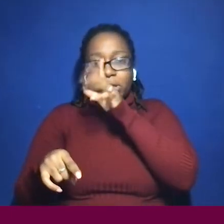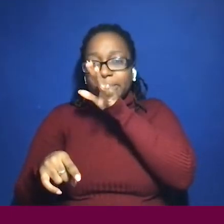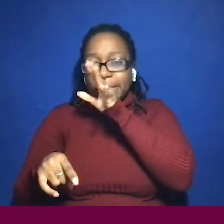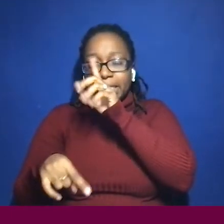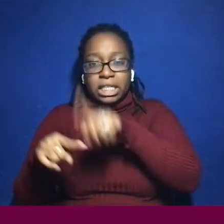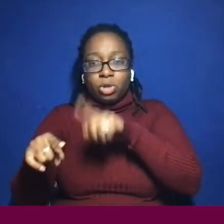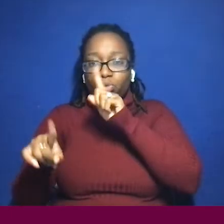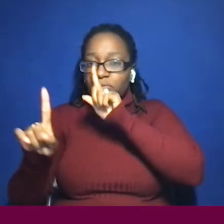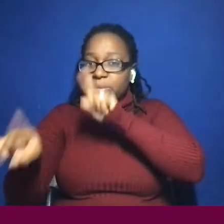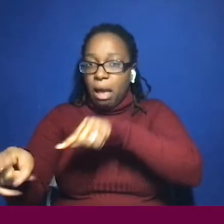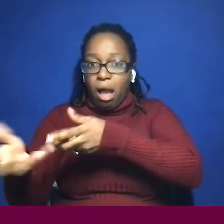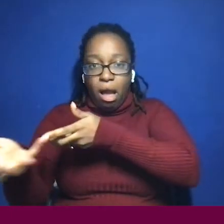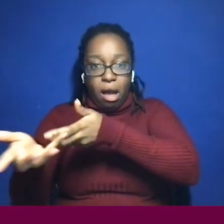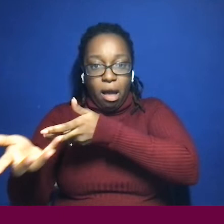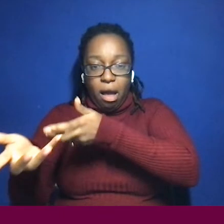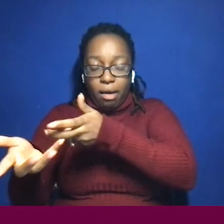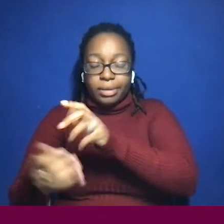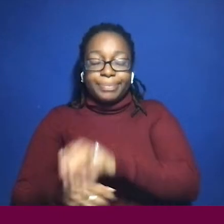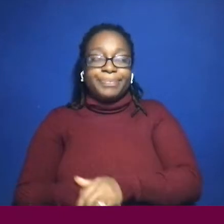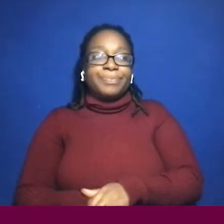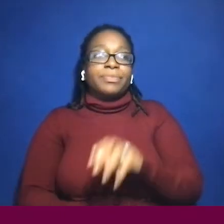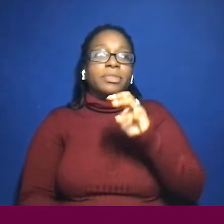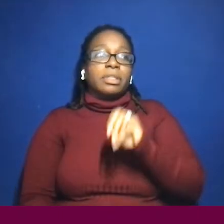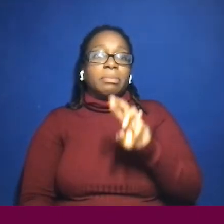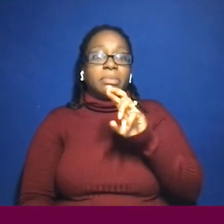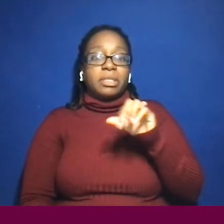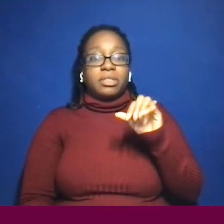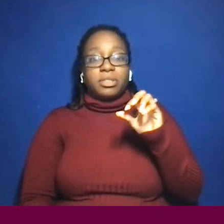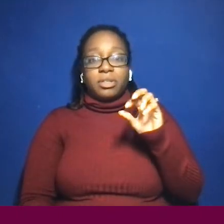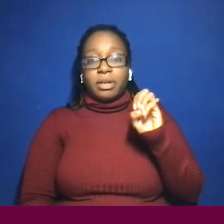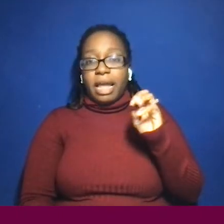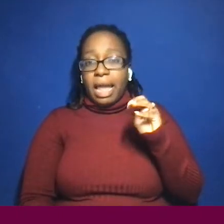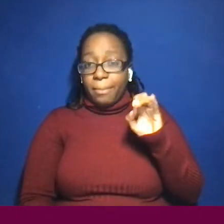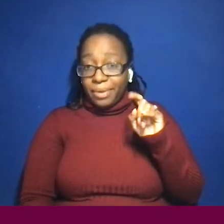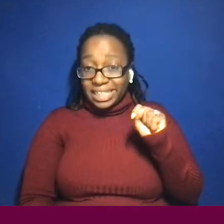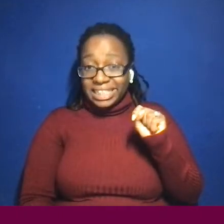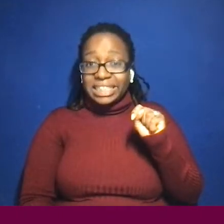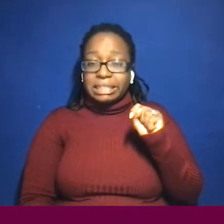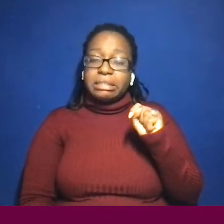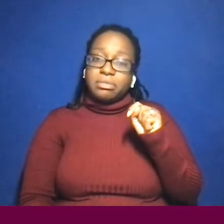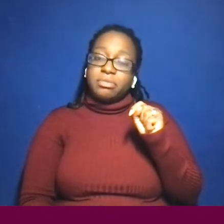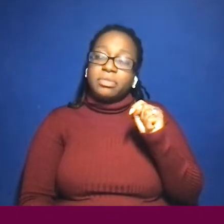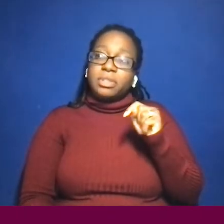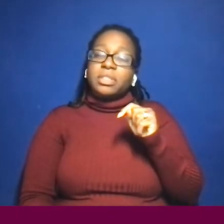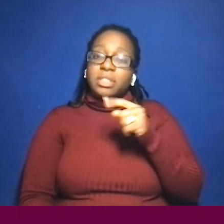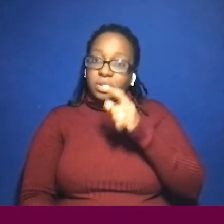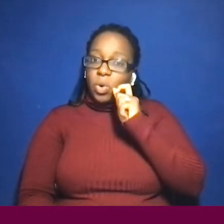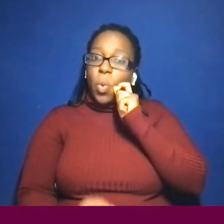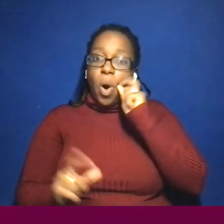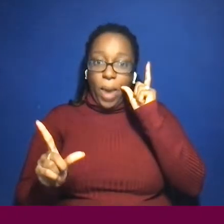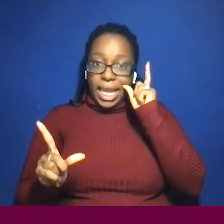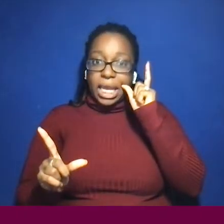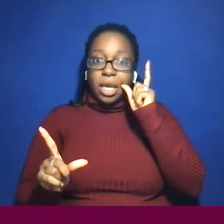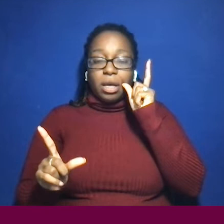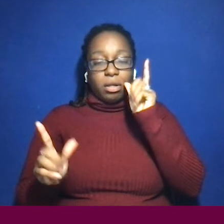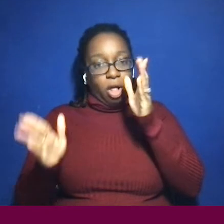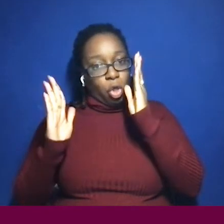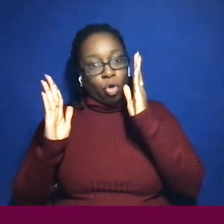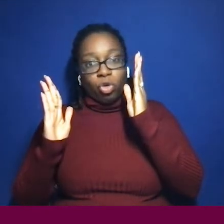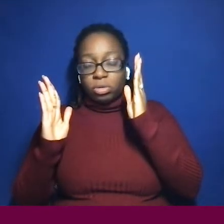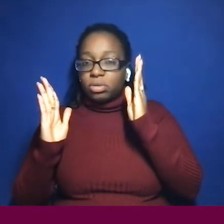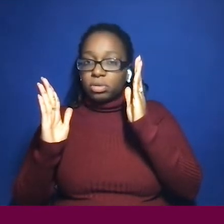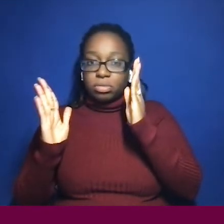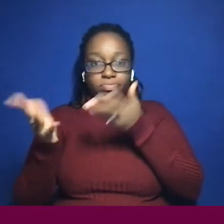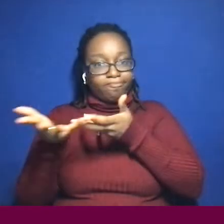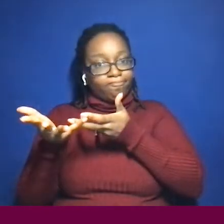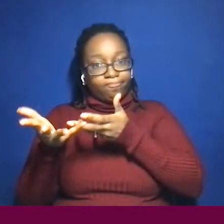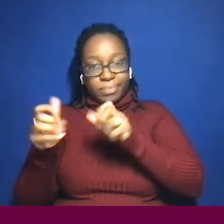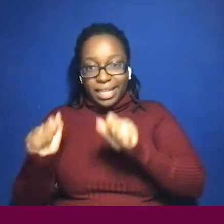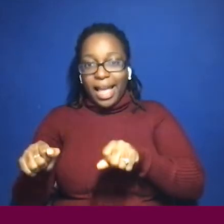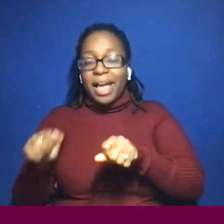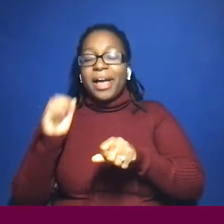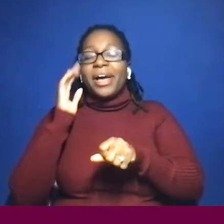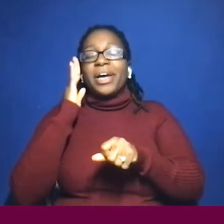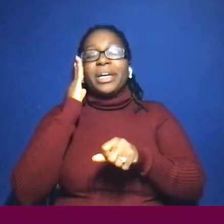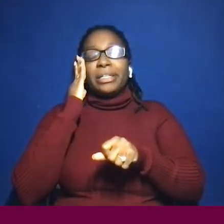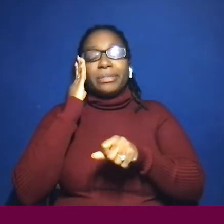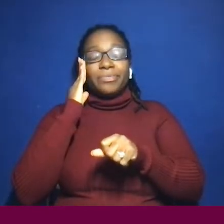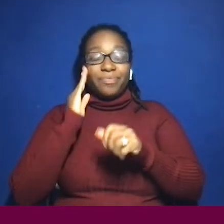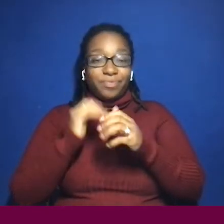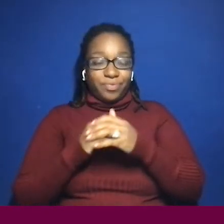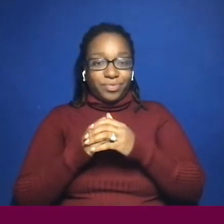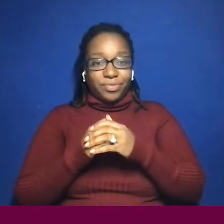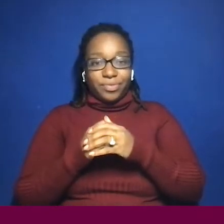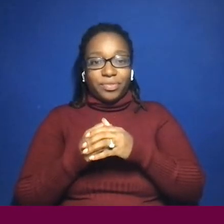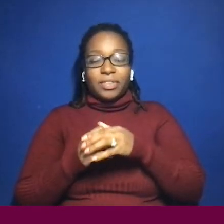And Mr. Everett was an exception to that. And he was awake and alert. And because he had been at